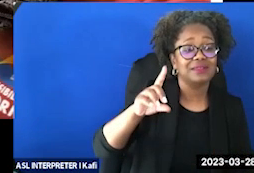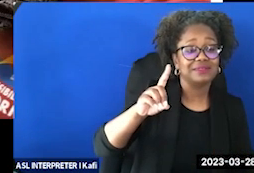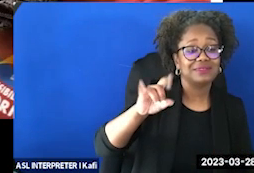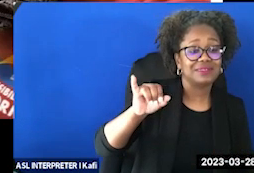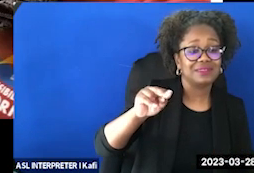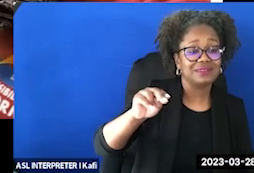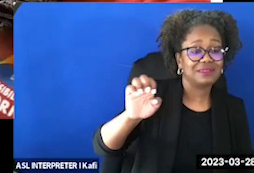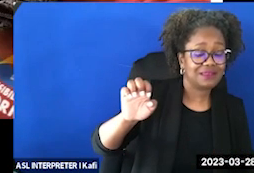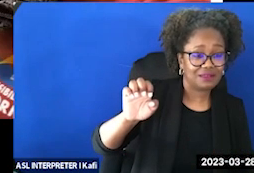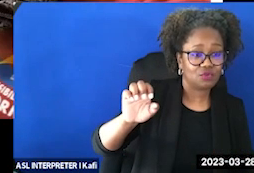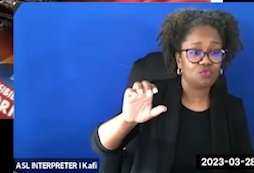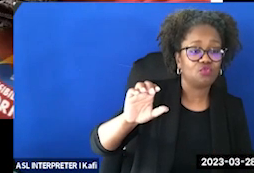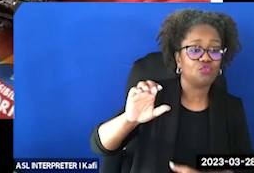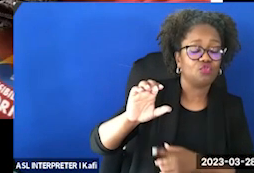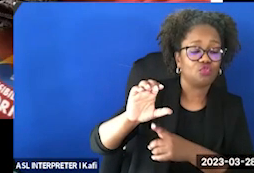Debbie Stine, Science & Technology Policy Academy: And